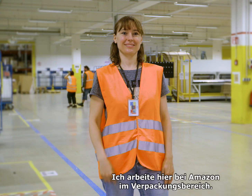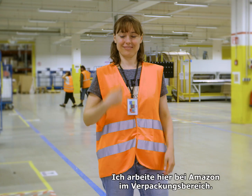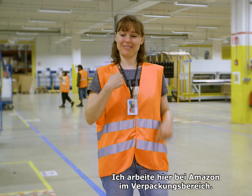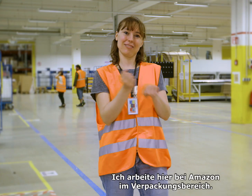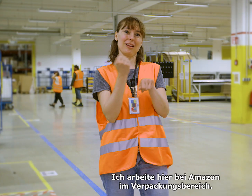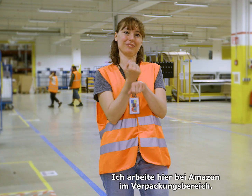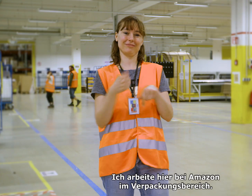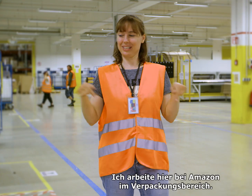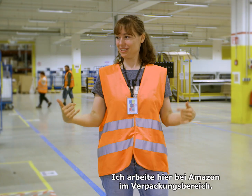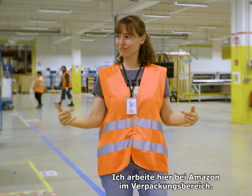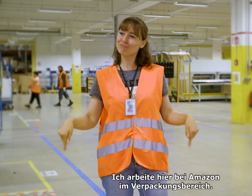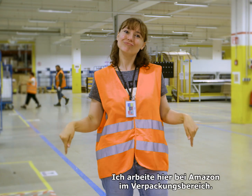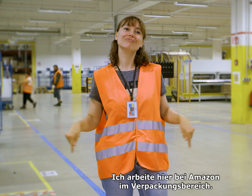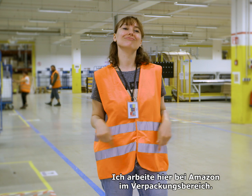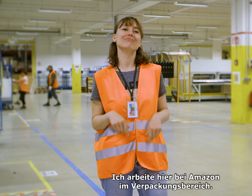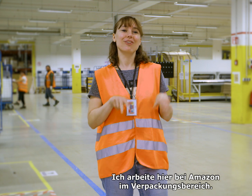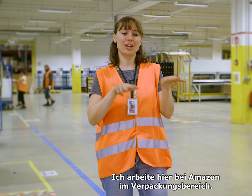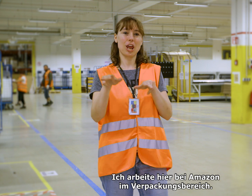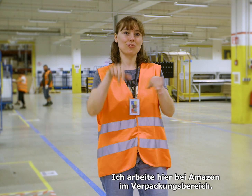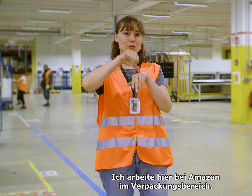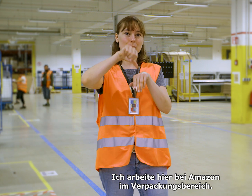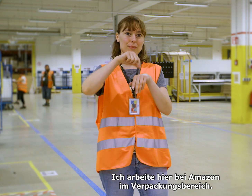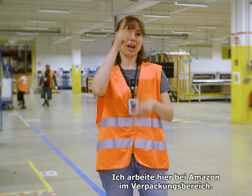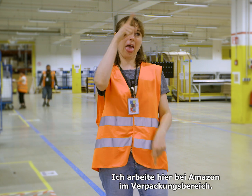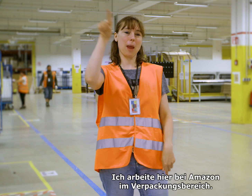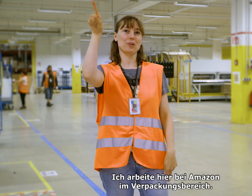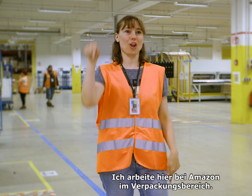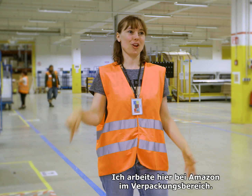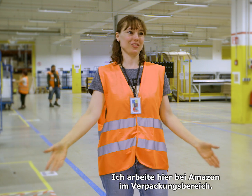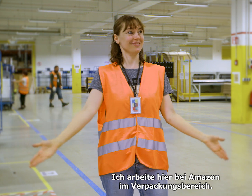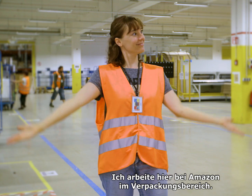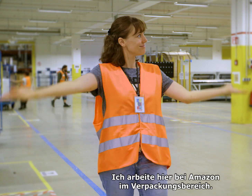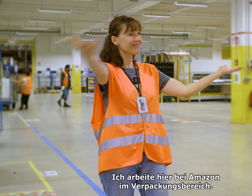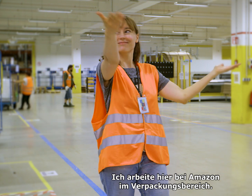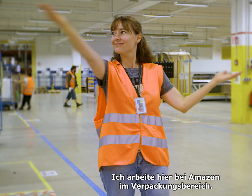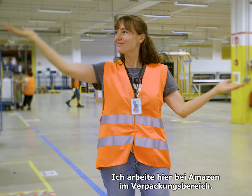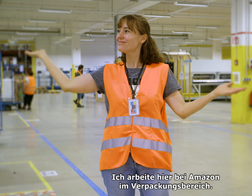I work here at Amazon in the Packaging area.